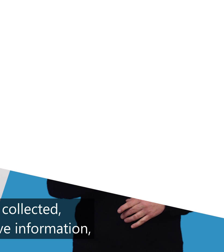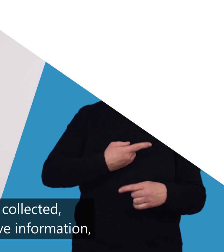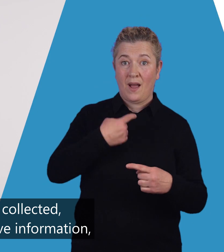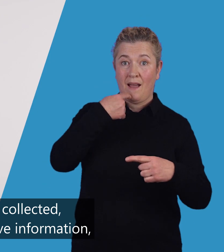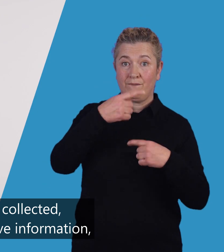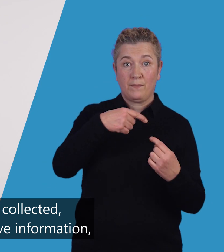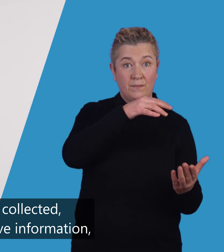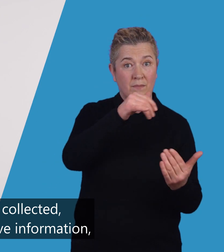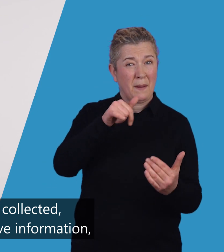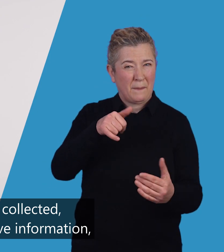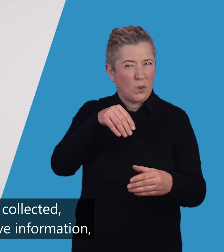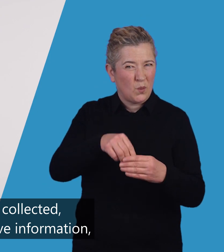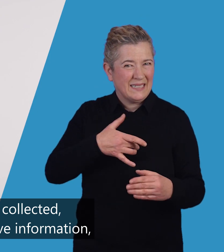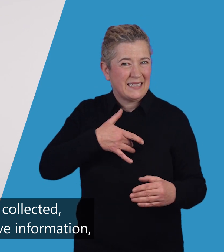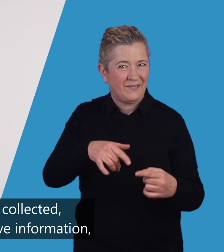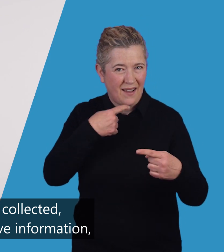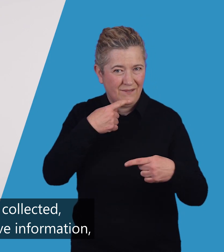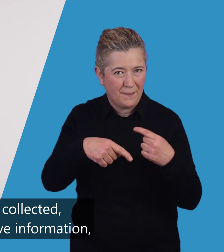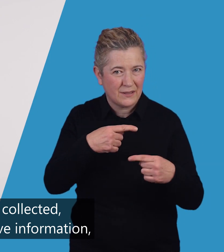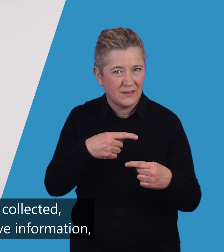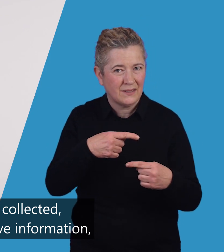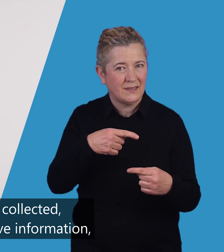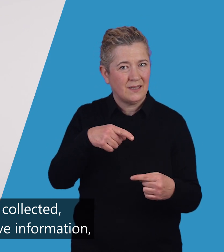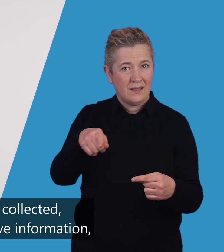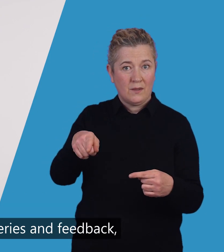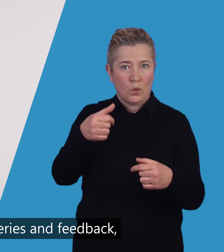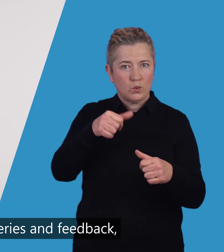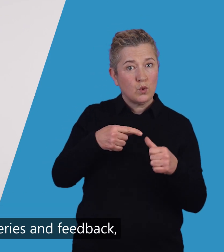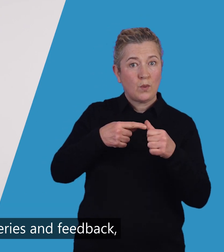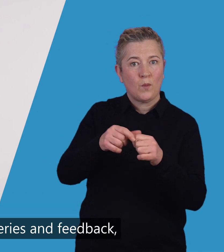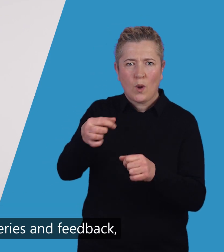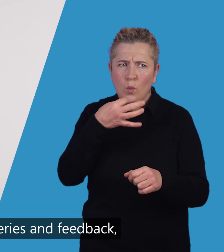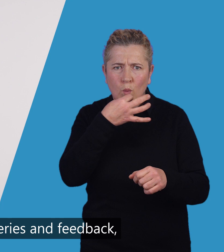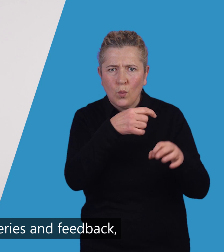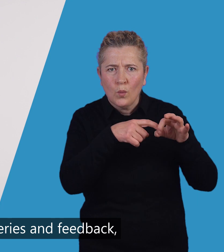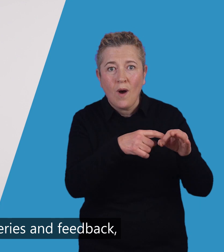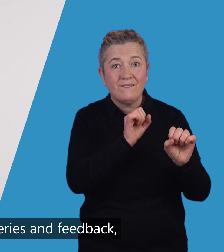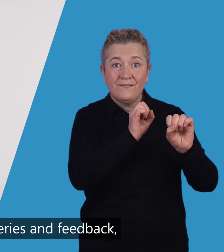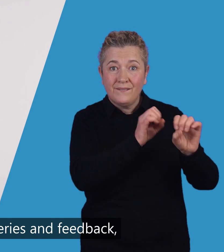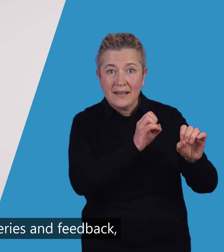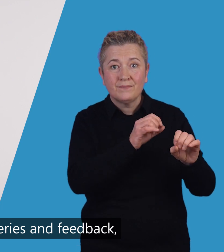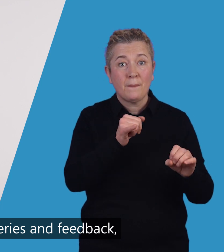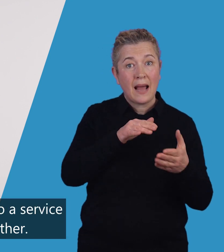Personal information collected, which may include sensitive information, is used to respond to your queries and feedback,